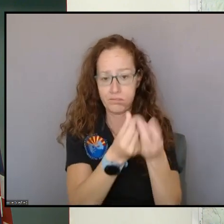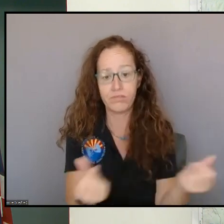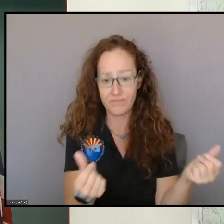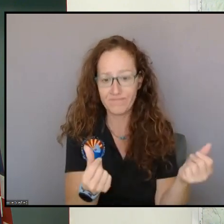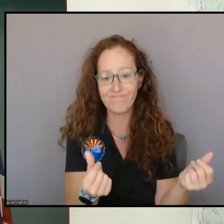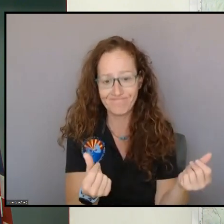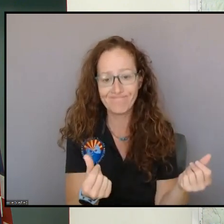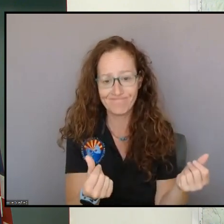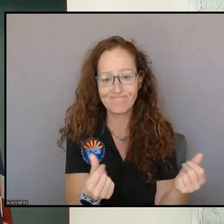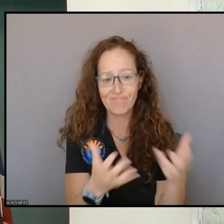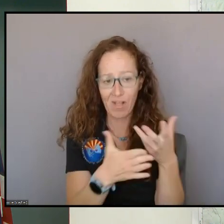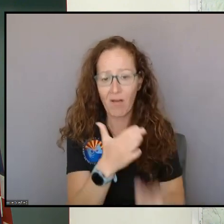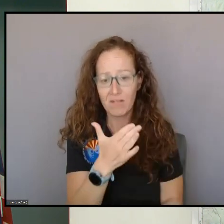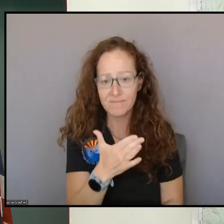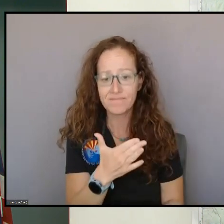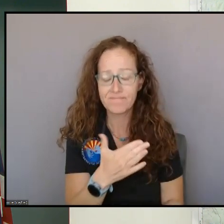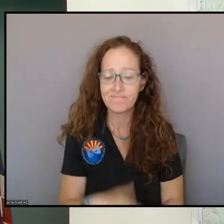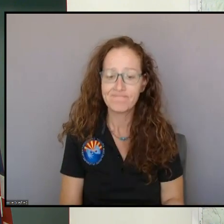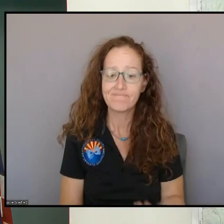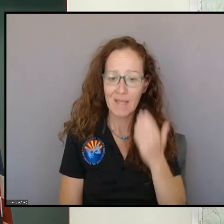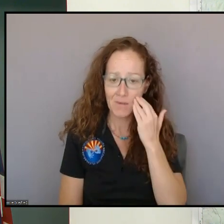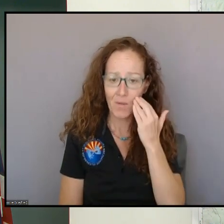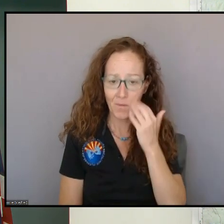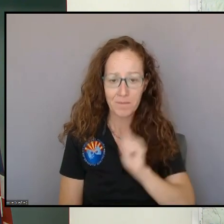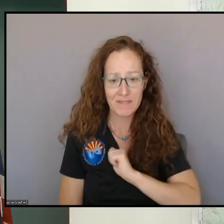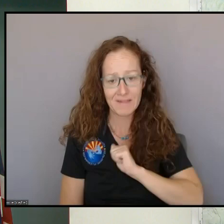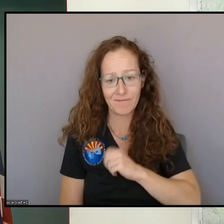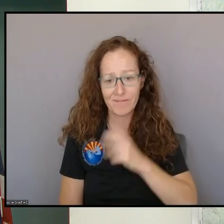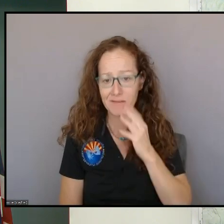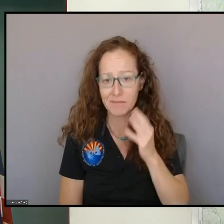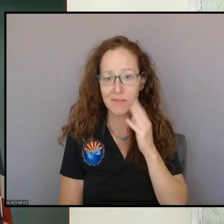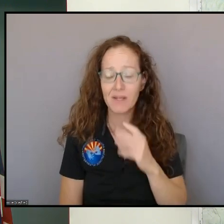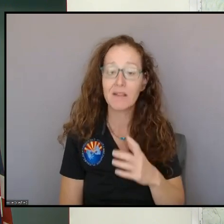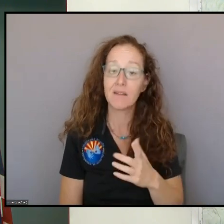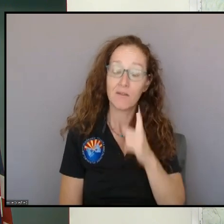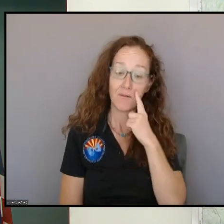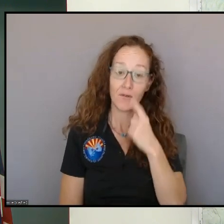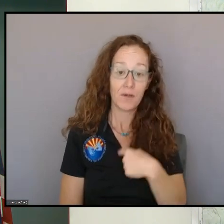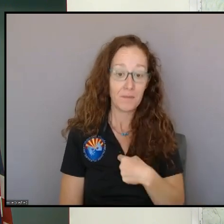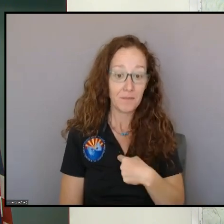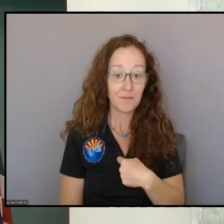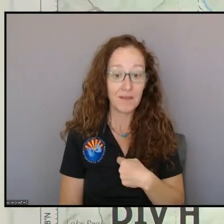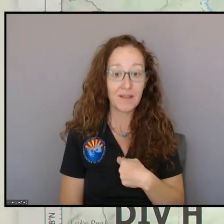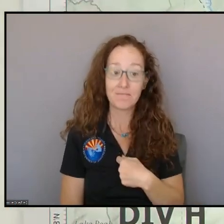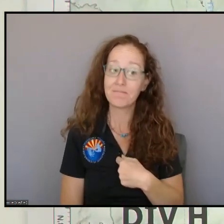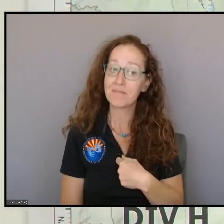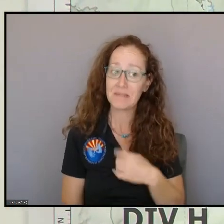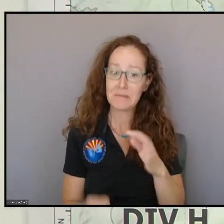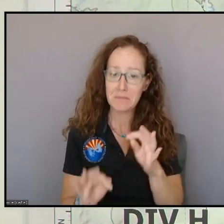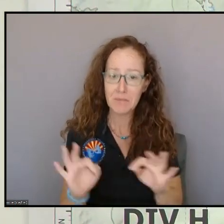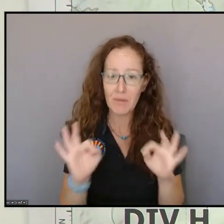really provide the best chance of this operation being successful. Planning it out. We've been planning this out